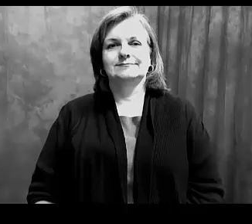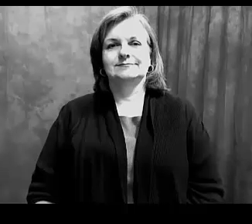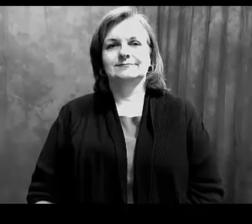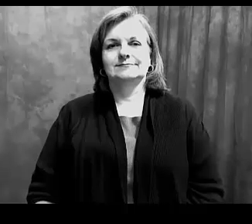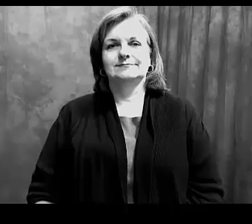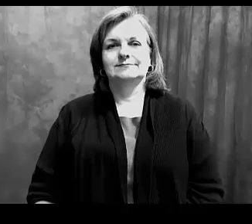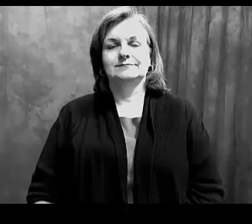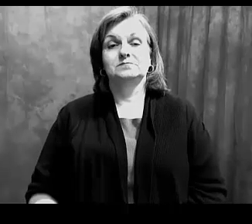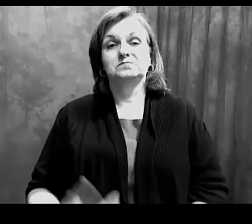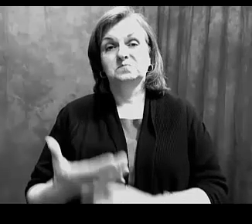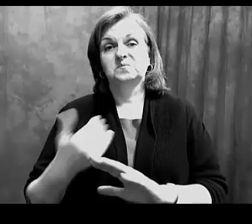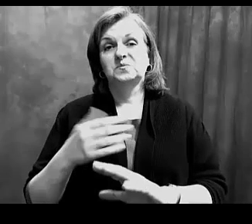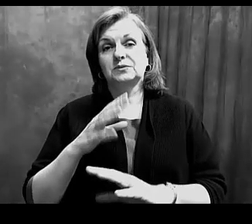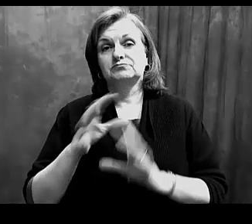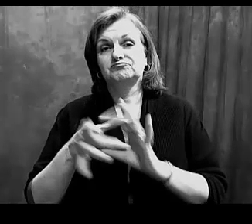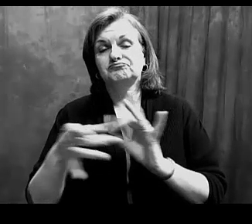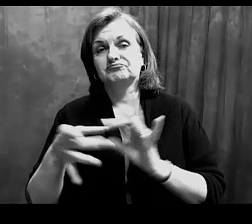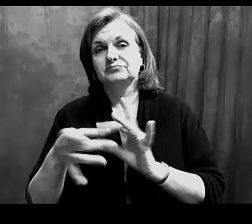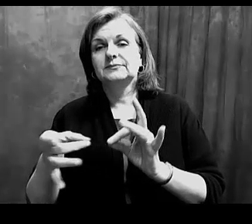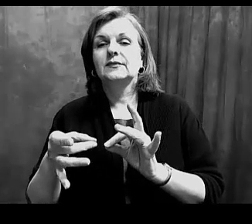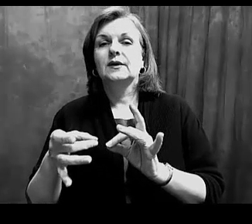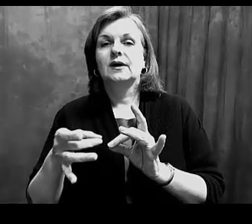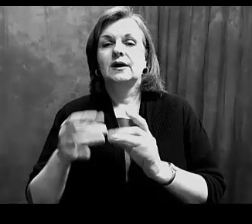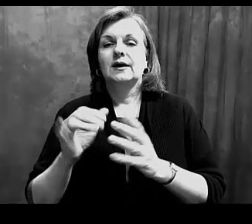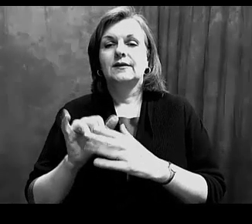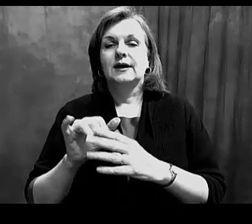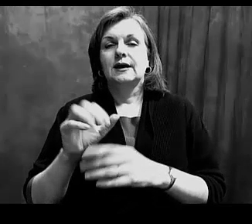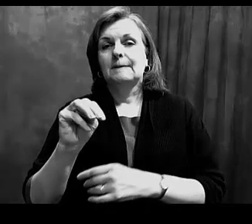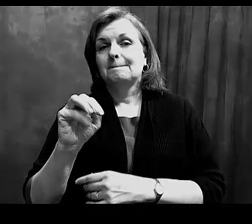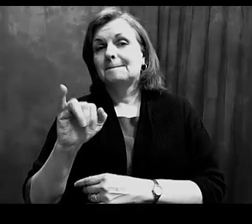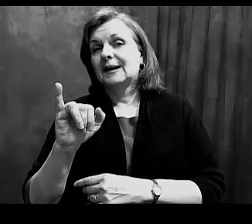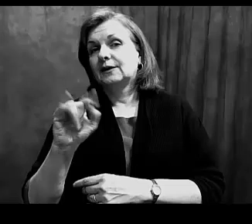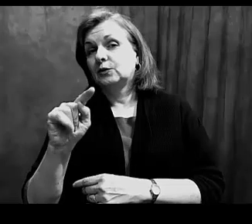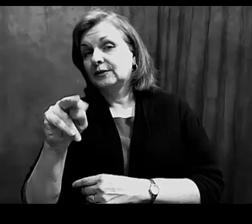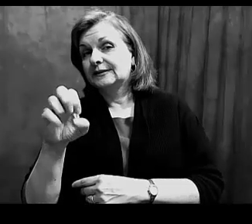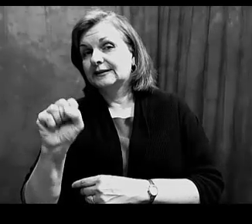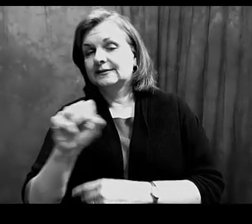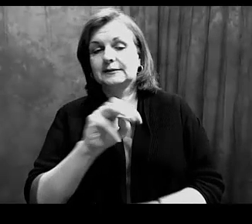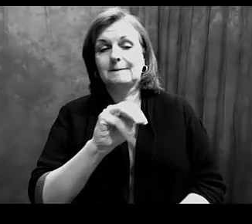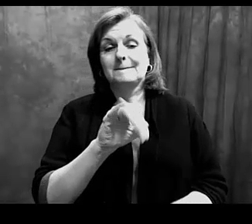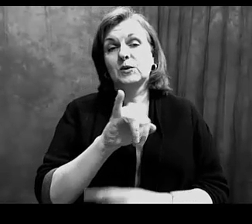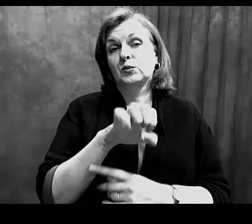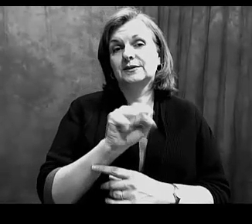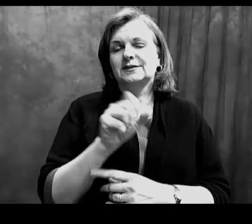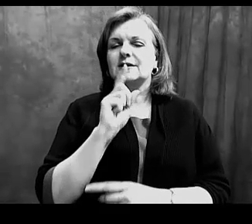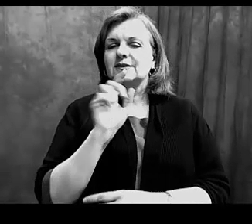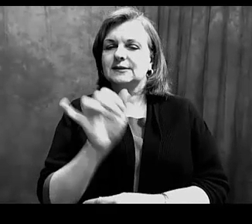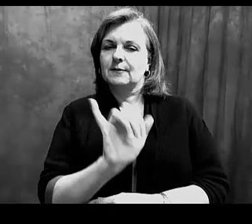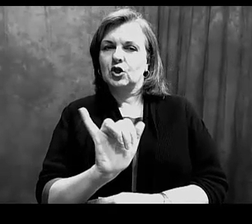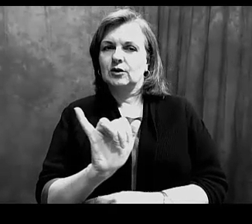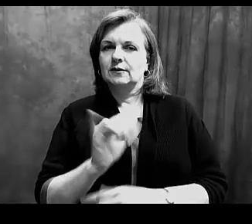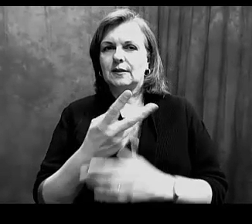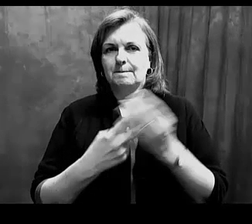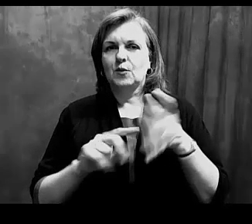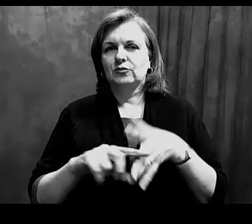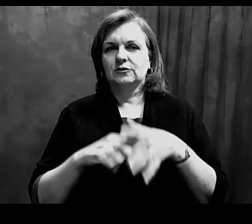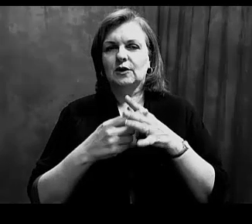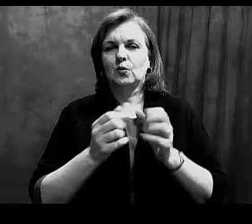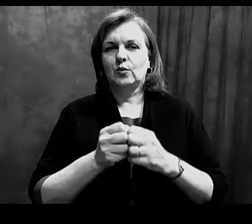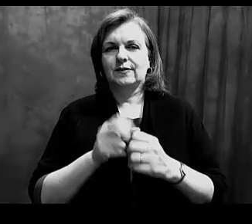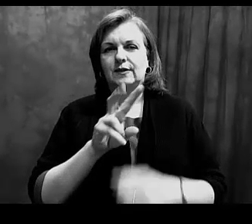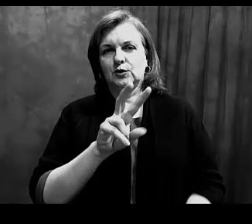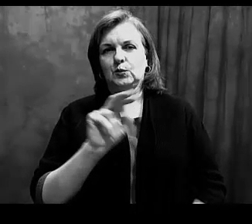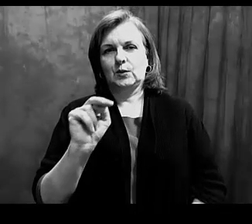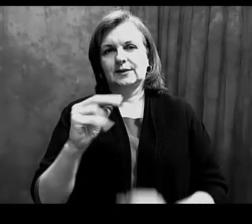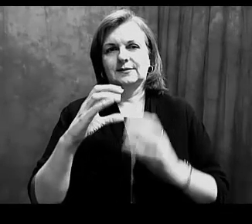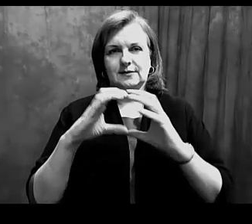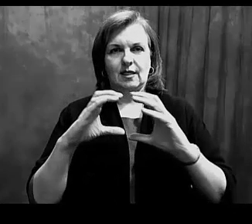We mentioned that mitosis and meiosis are similar in some regards they both start with a diploid or 2n cell